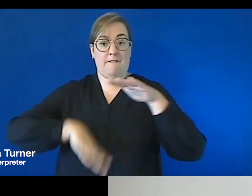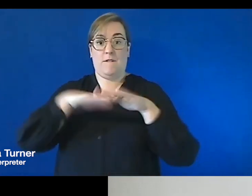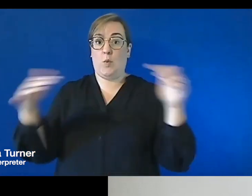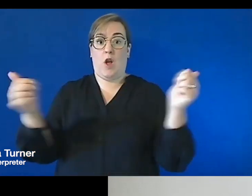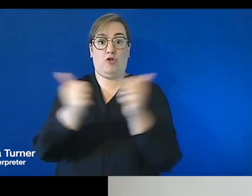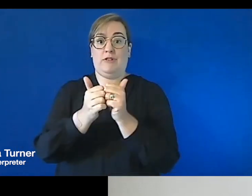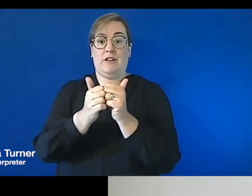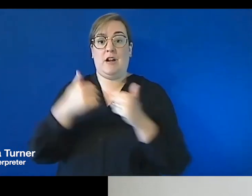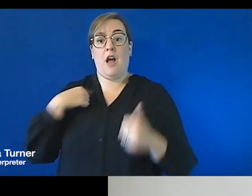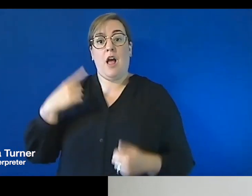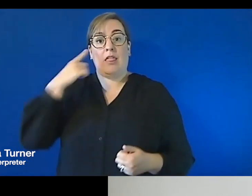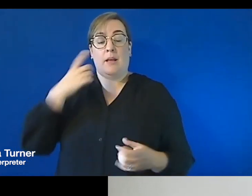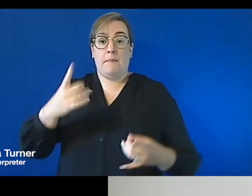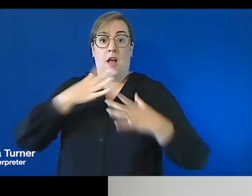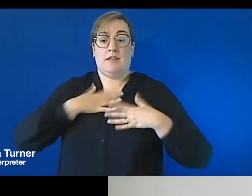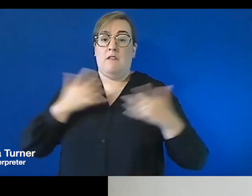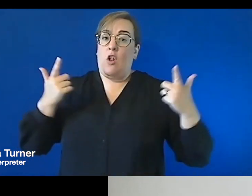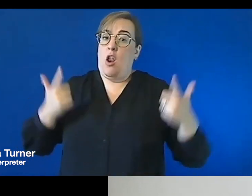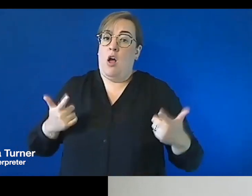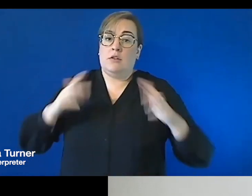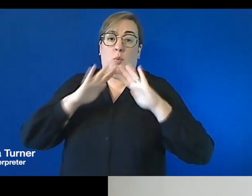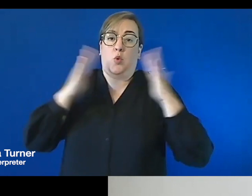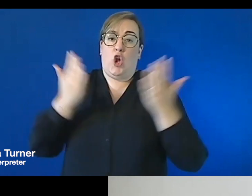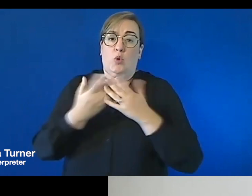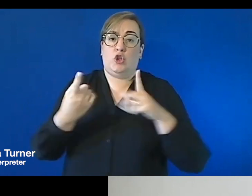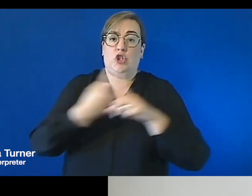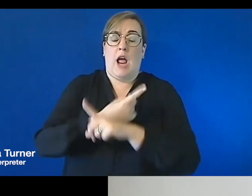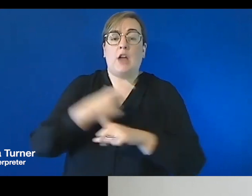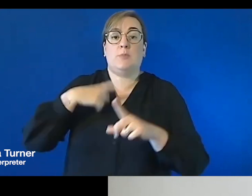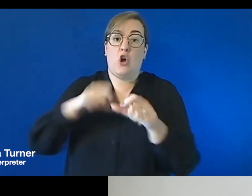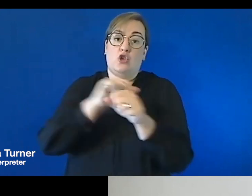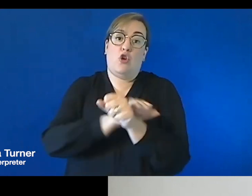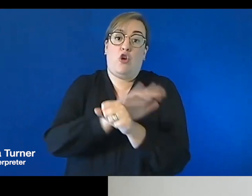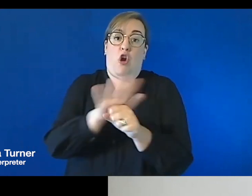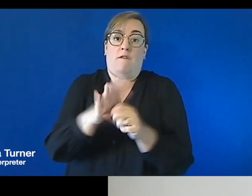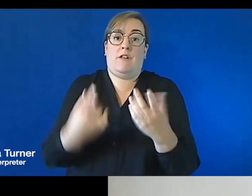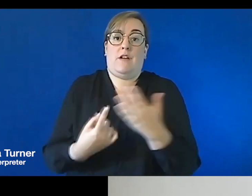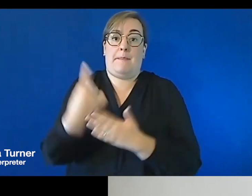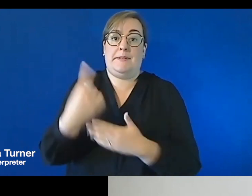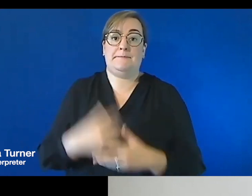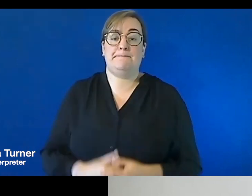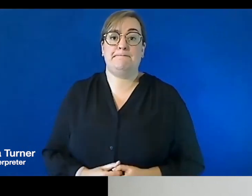a lot about how the world has changed because of COVID and and you know you touched on this a